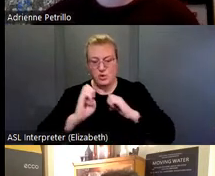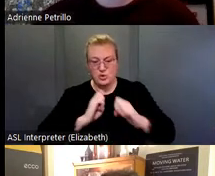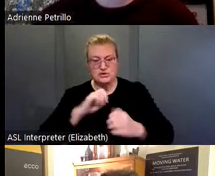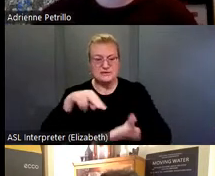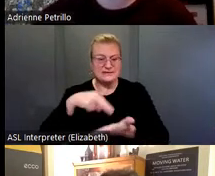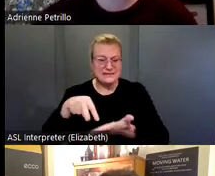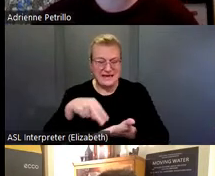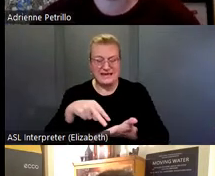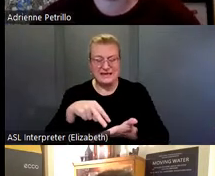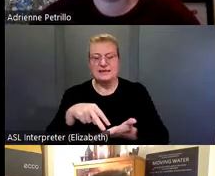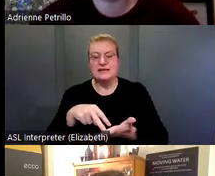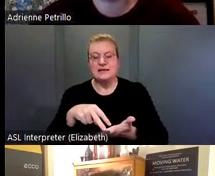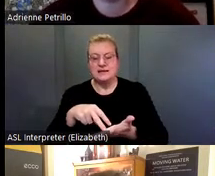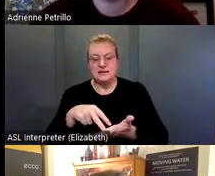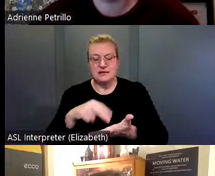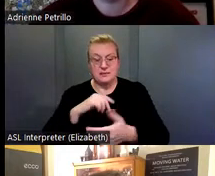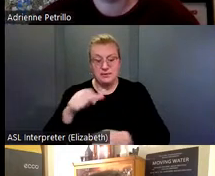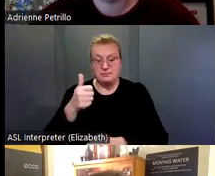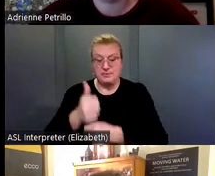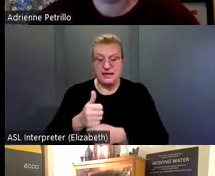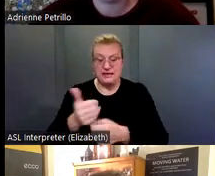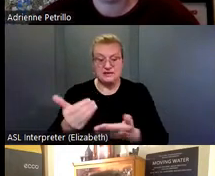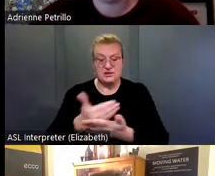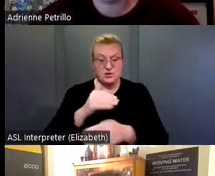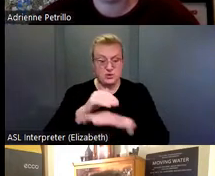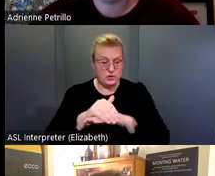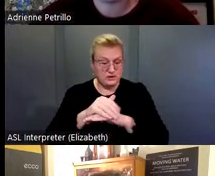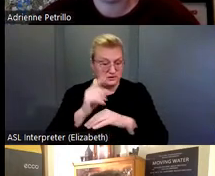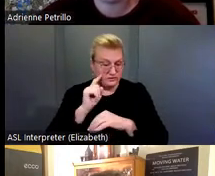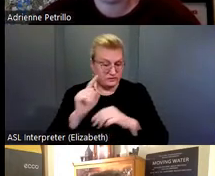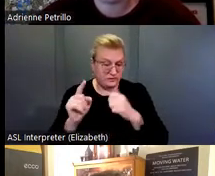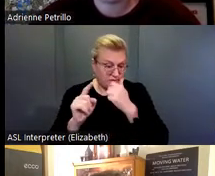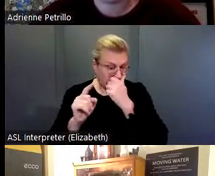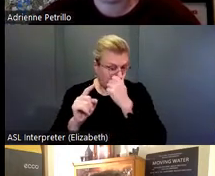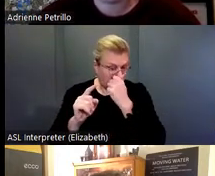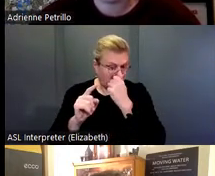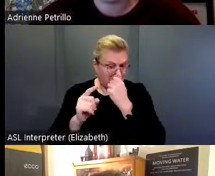I've been based in New England now for 13 years,